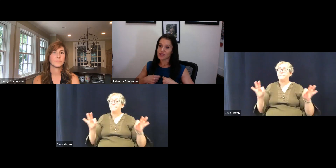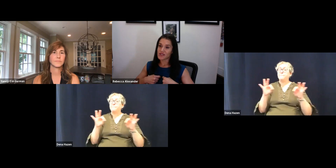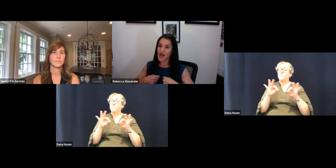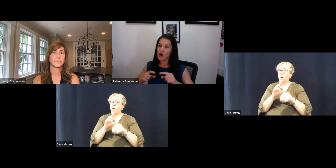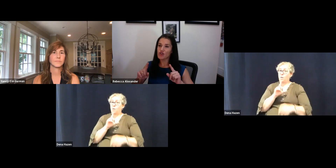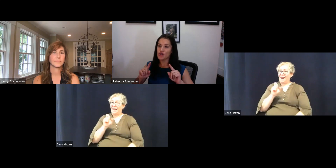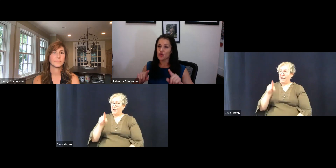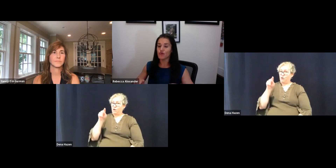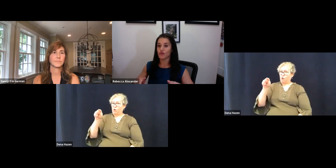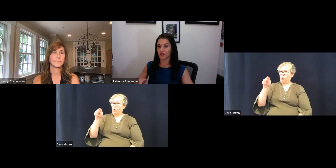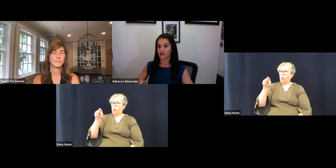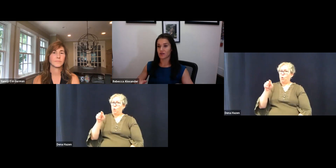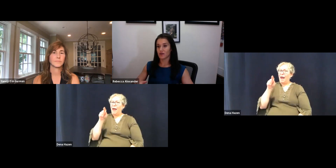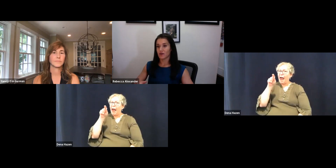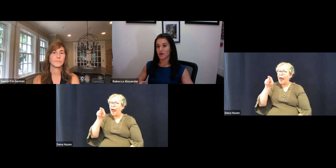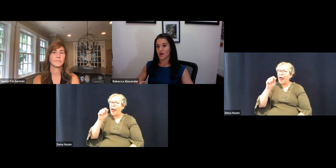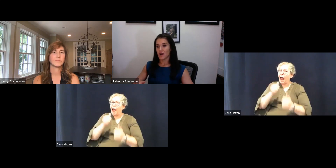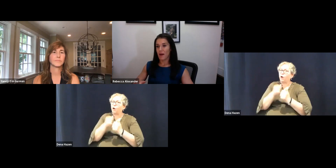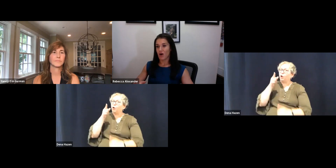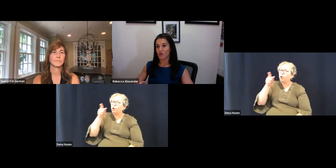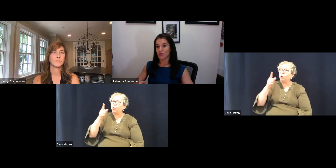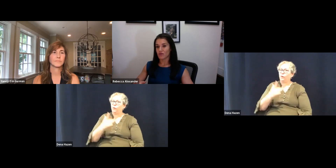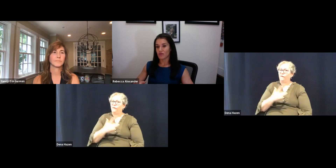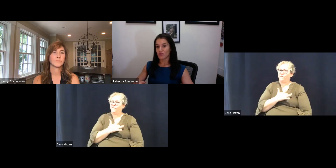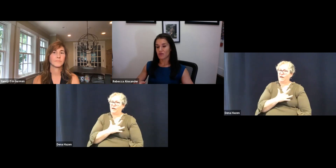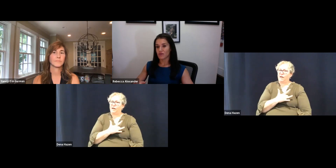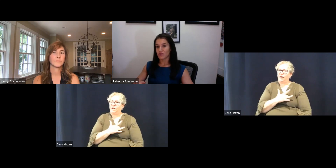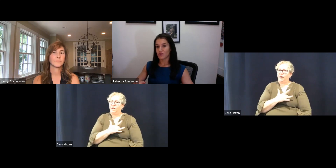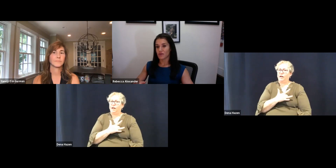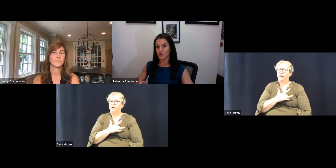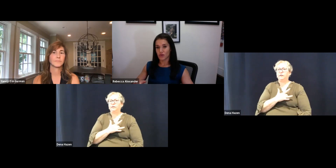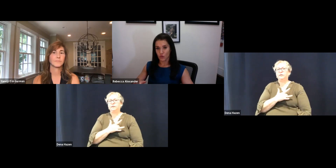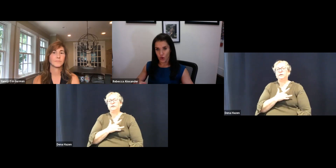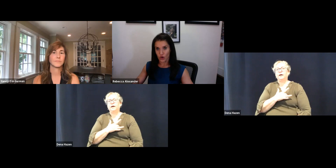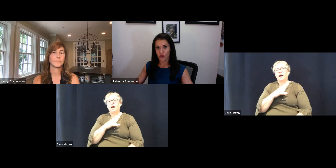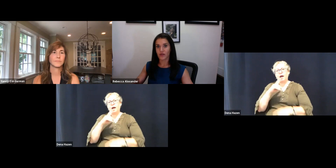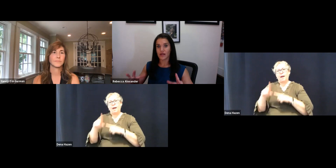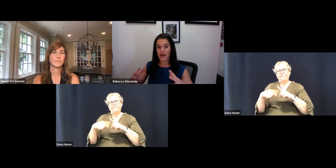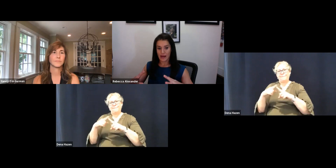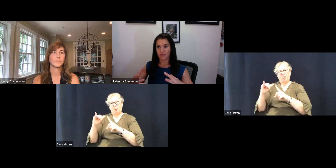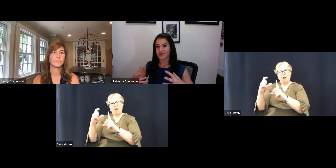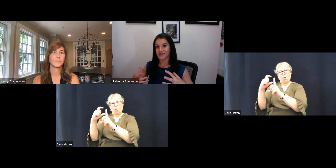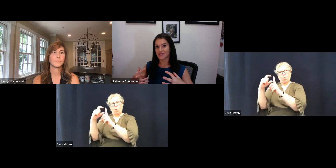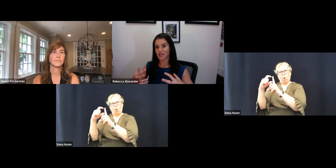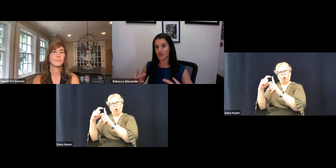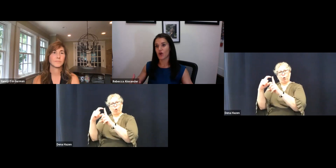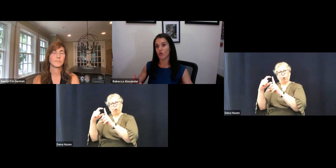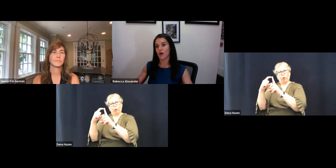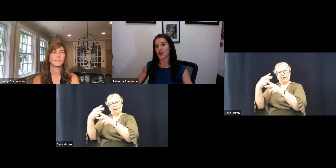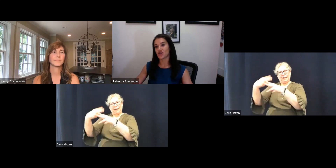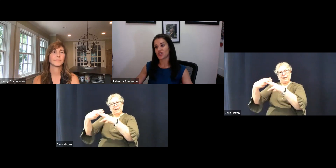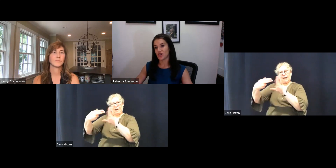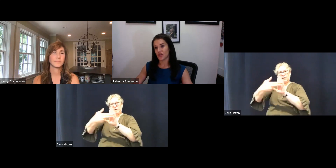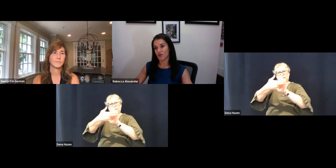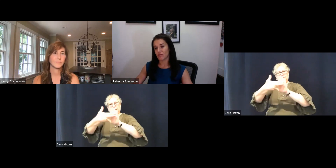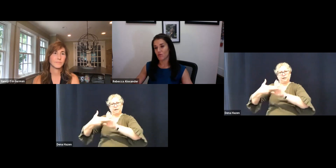is, how do you feel about the word, the name, the syndrome. Usher syndrome.